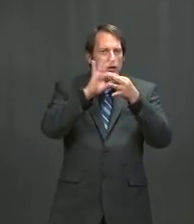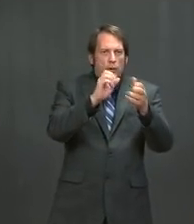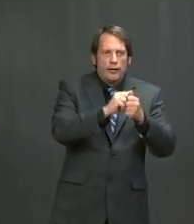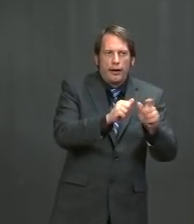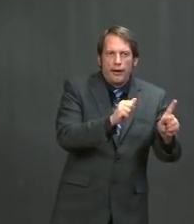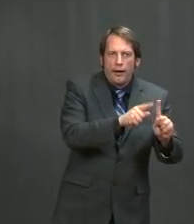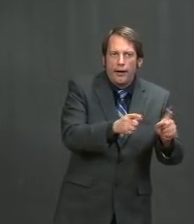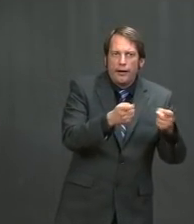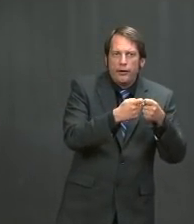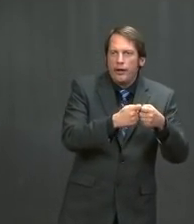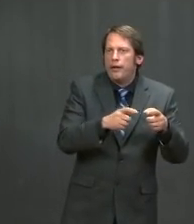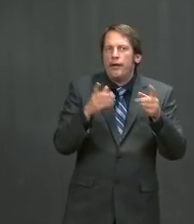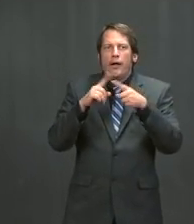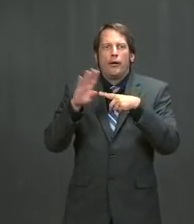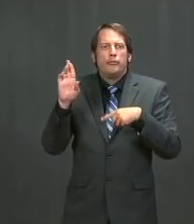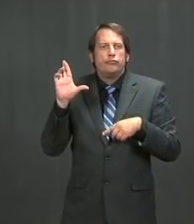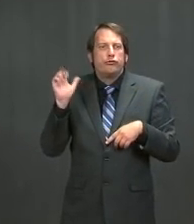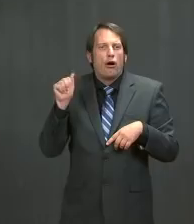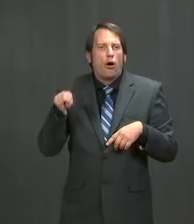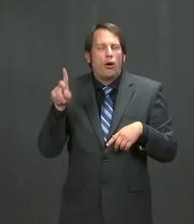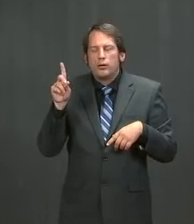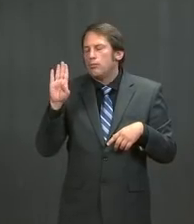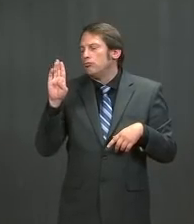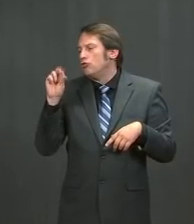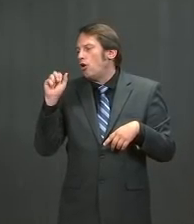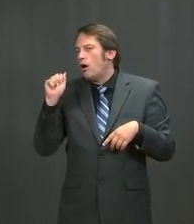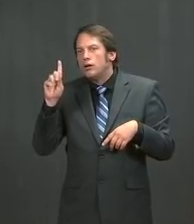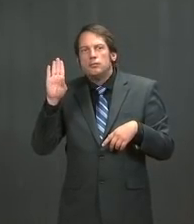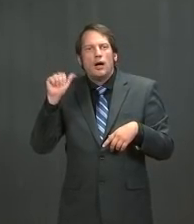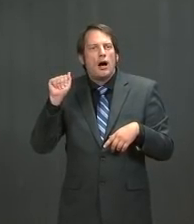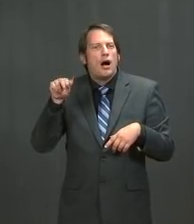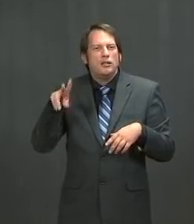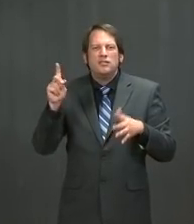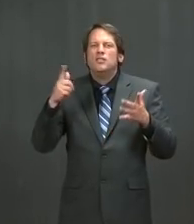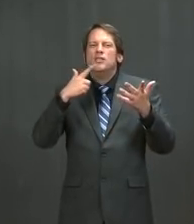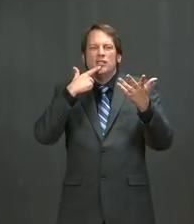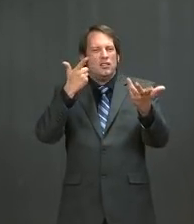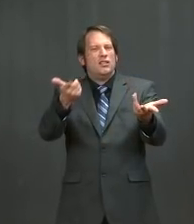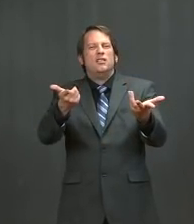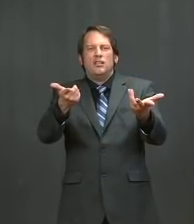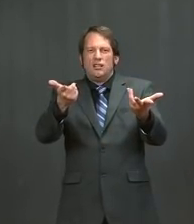And we probably won't have more to say that specifically until then. The Press: So that -- actually, that's --